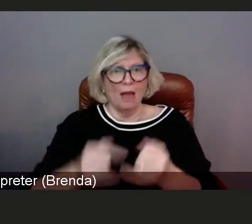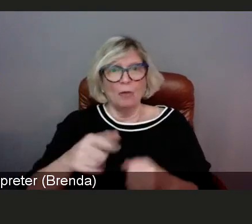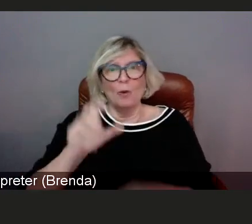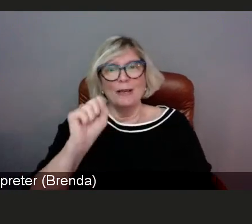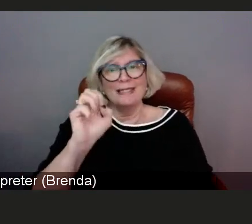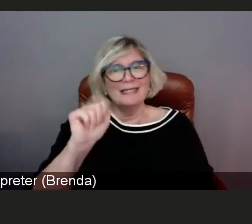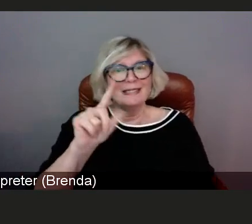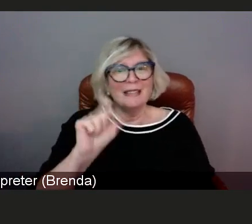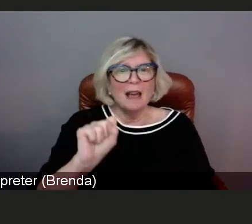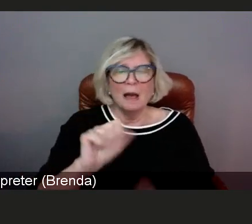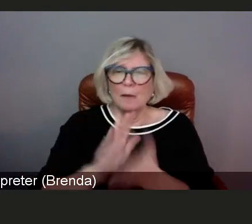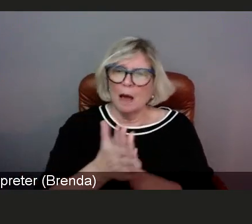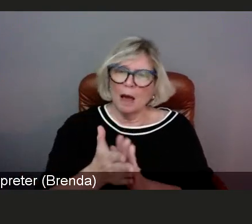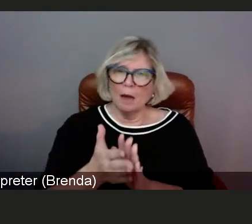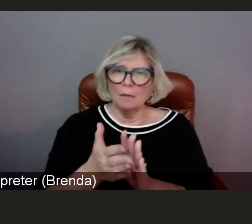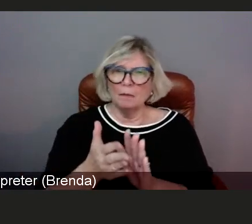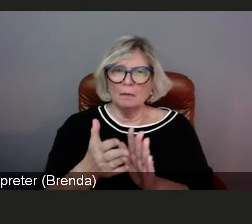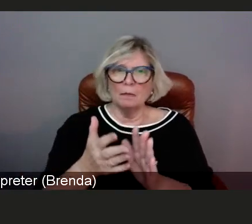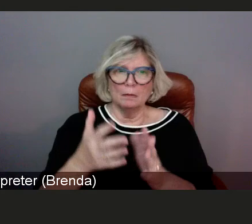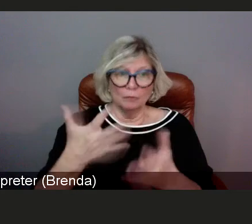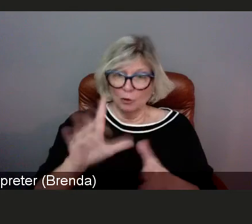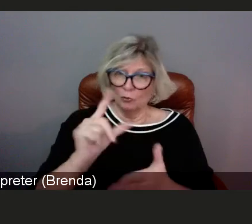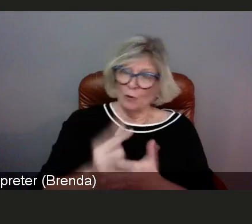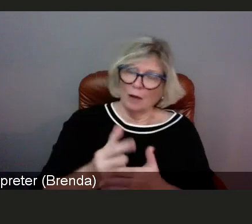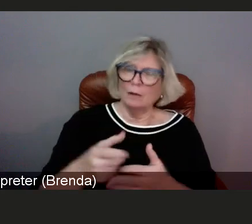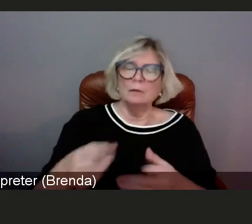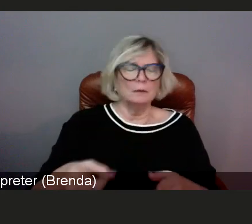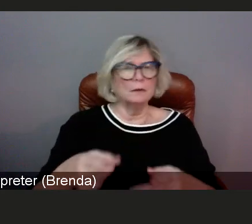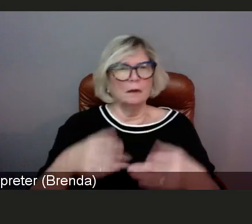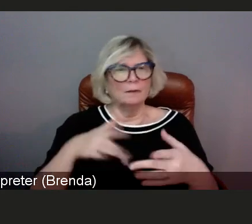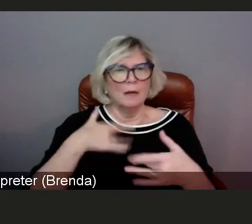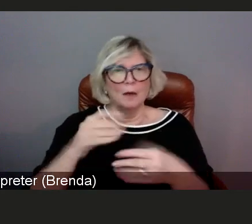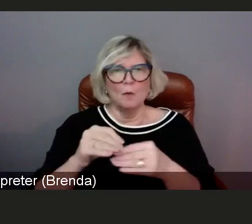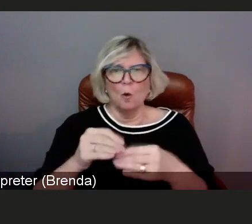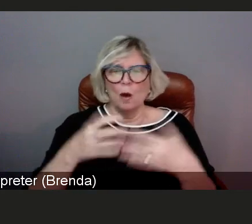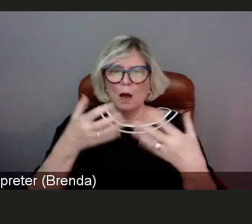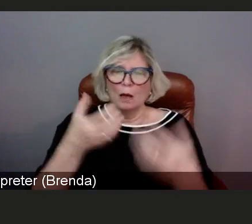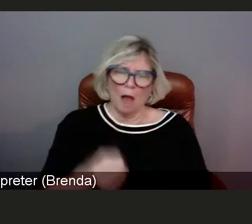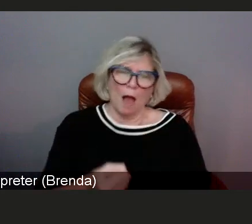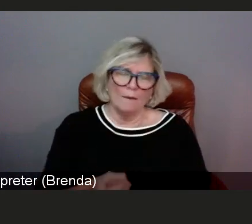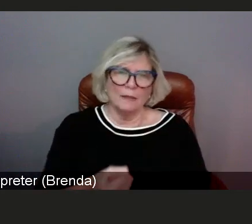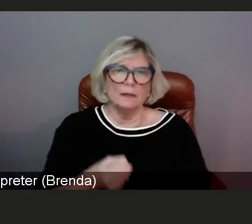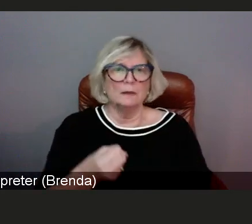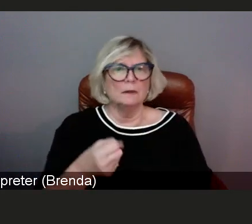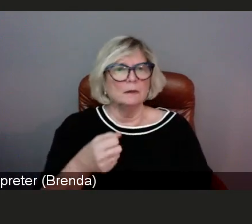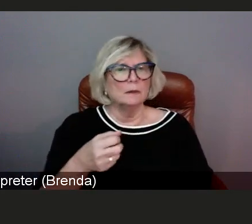and able to get onto the next phase of their training as they serve their country.